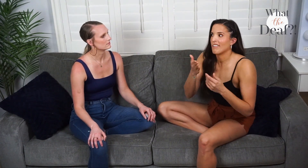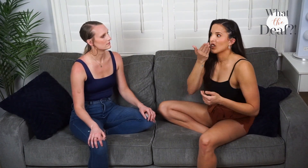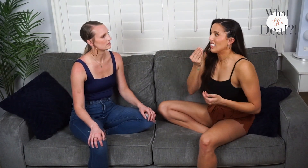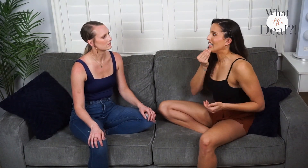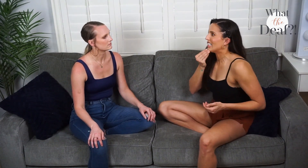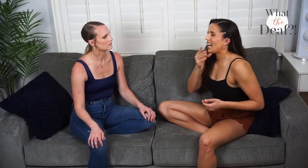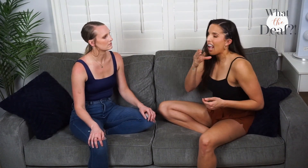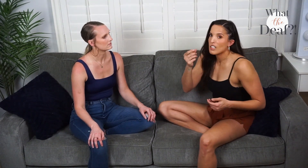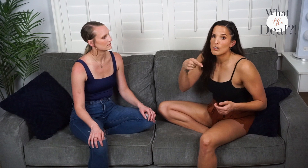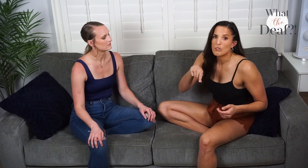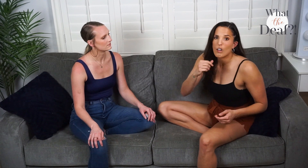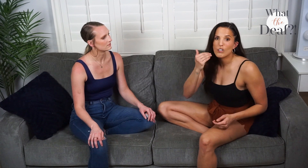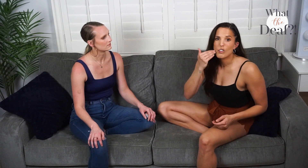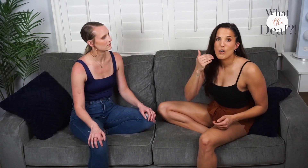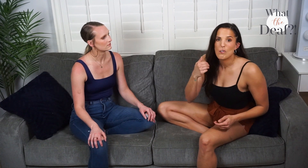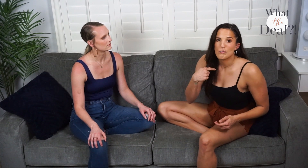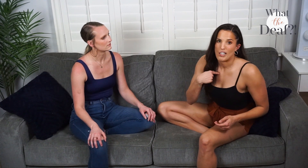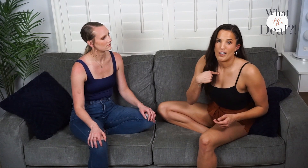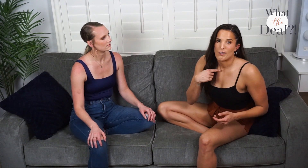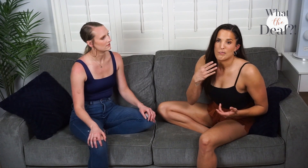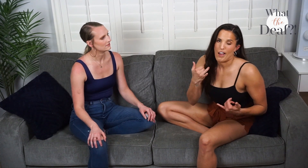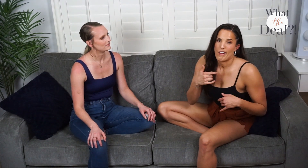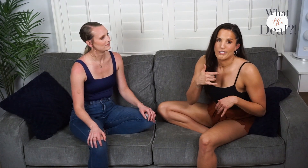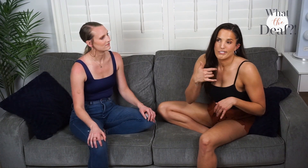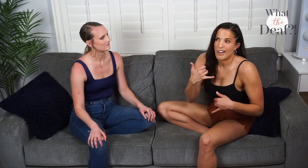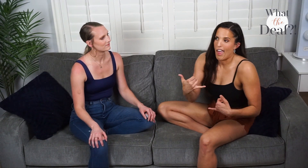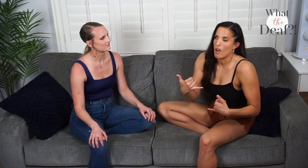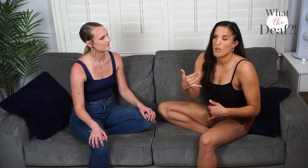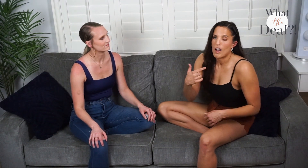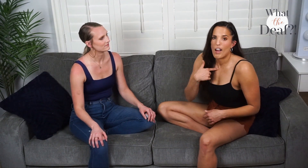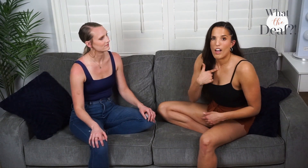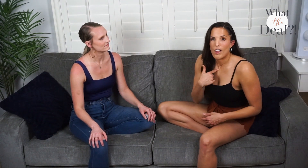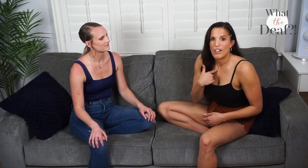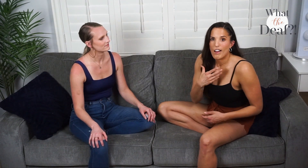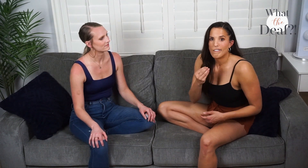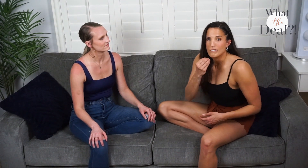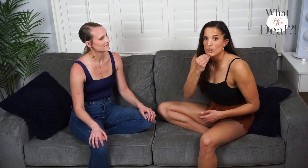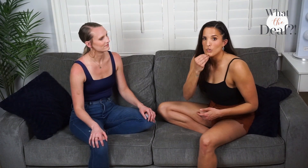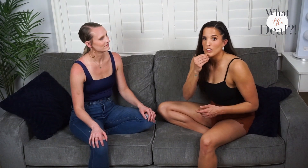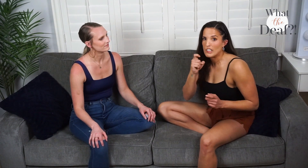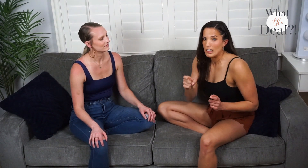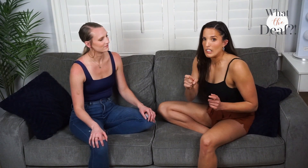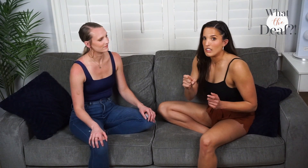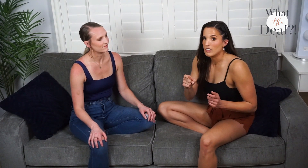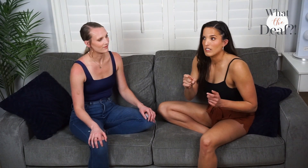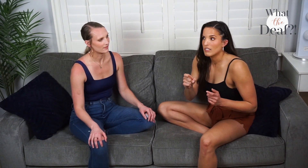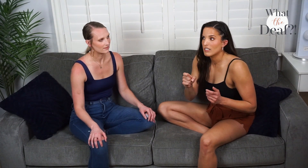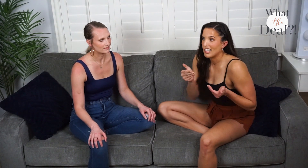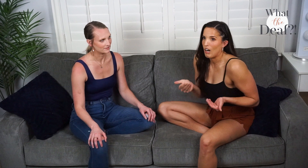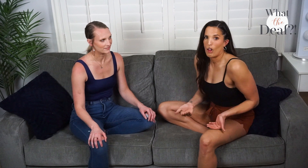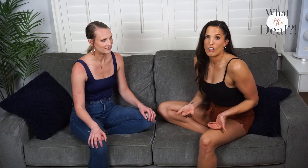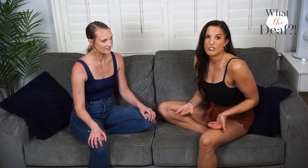So I continue facilitating conversation and I forget to eat and you all know by now, me and food need to get along.